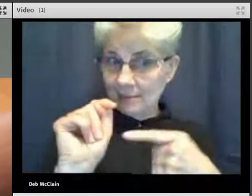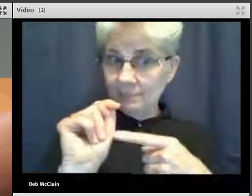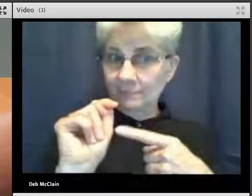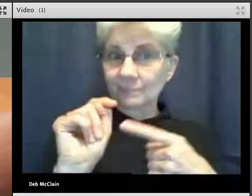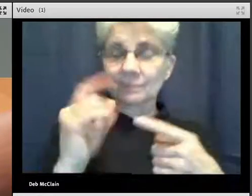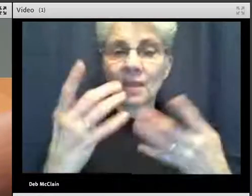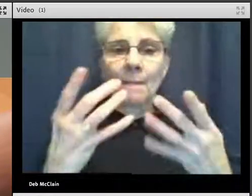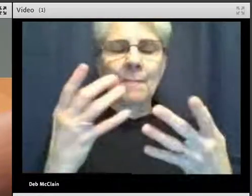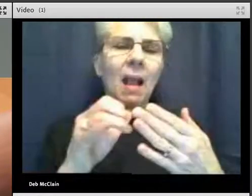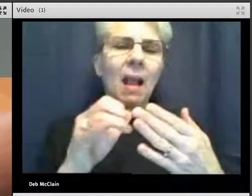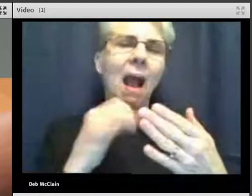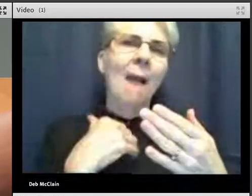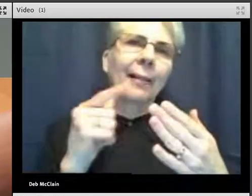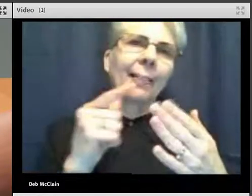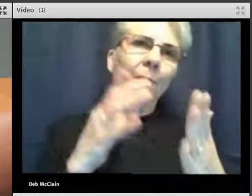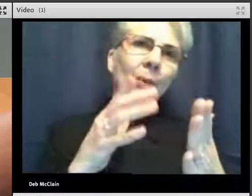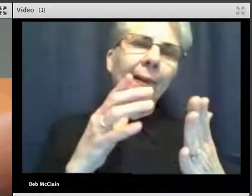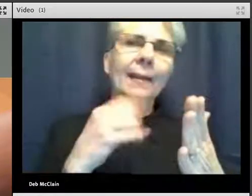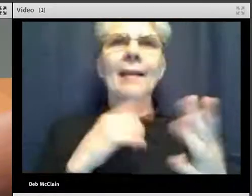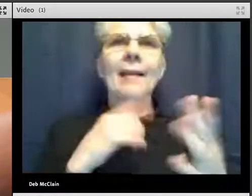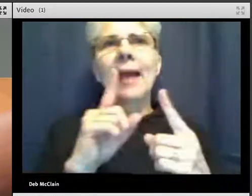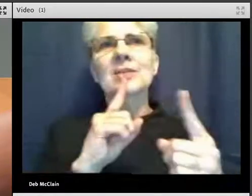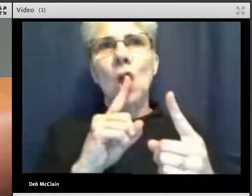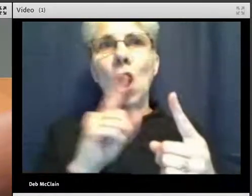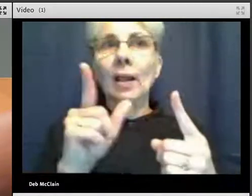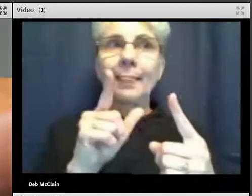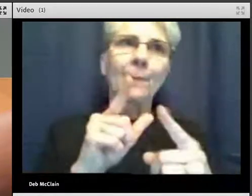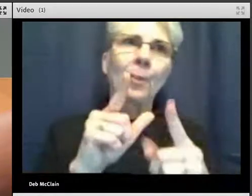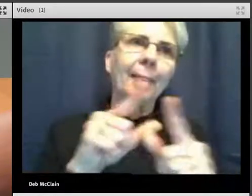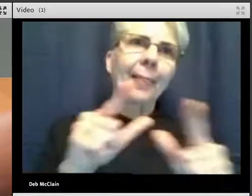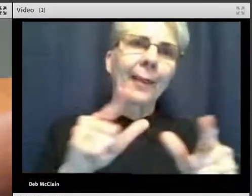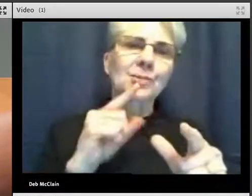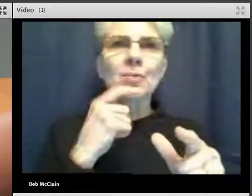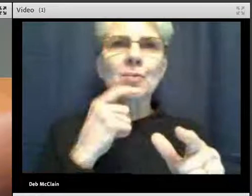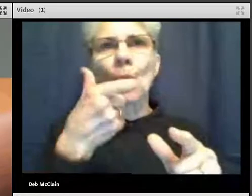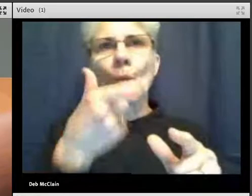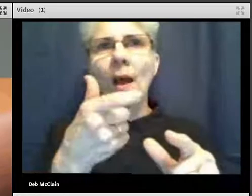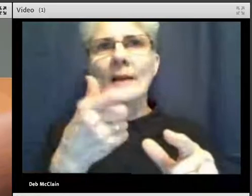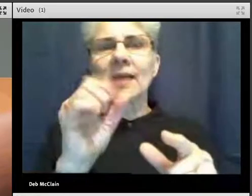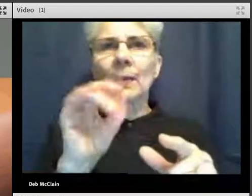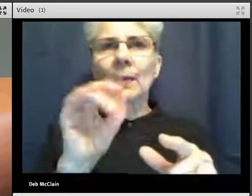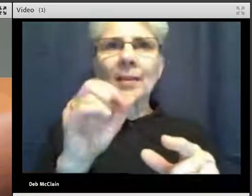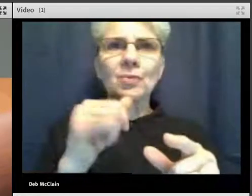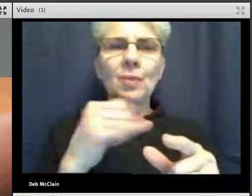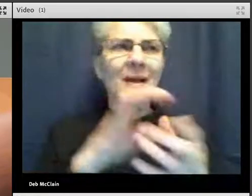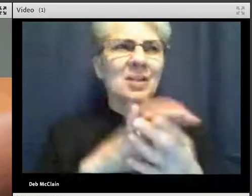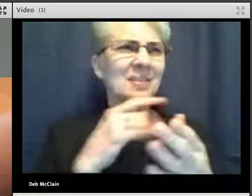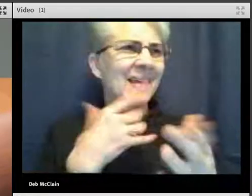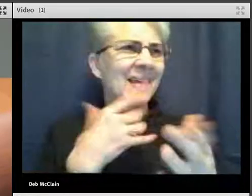I am a librarian, I talk library. I was watching a documentary this week and my husband said, "Oh, my gosh, it doesn't leave you,"